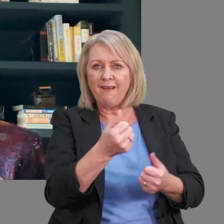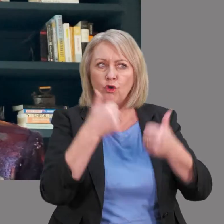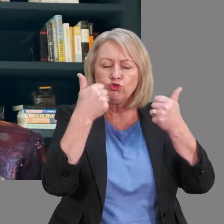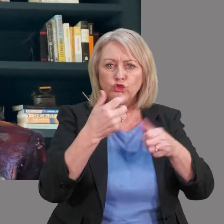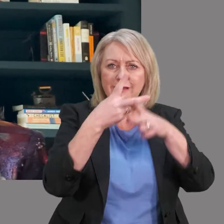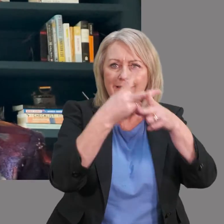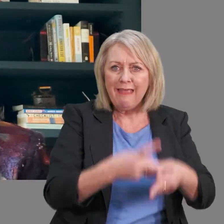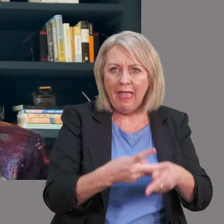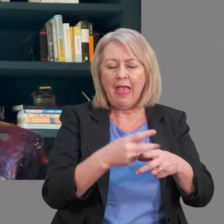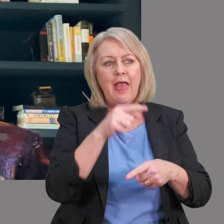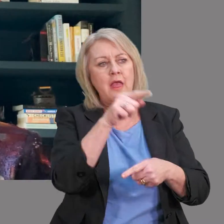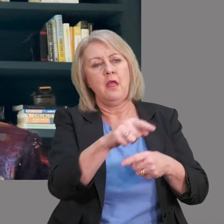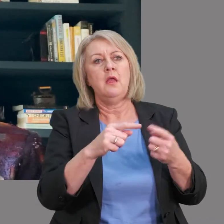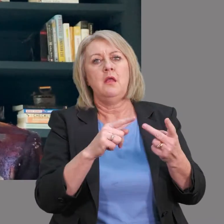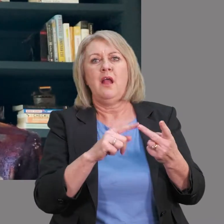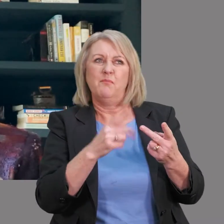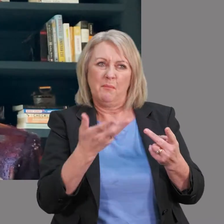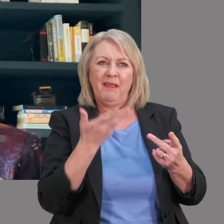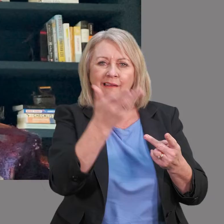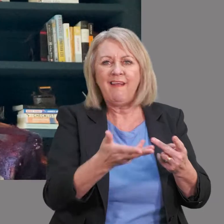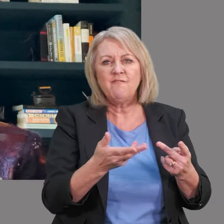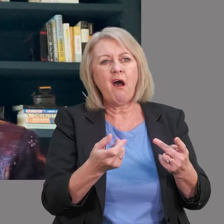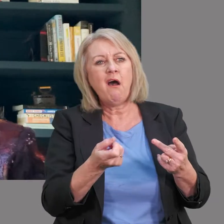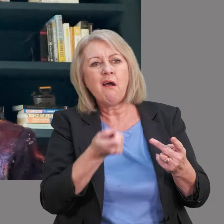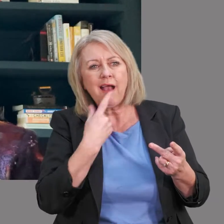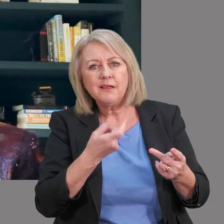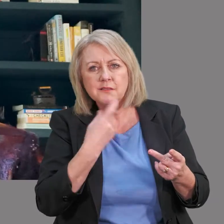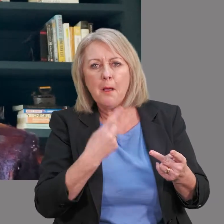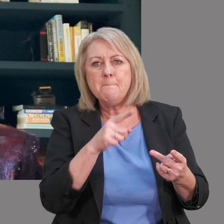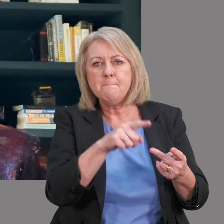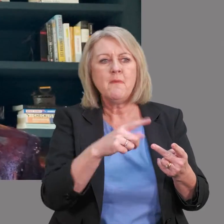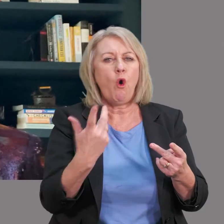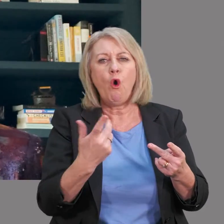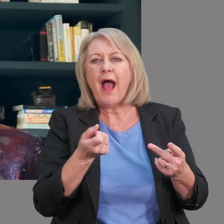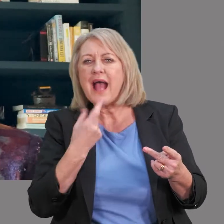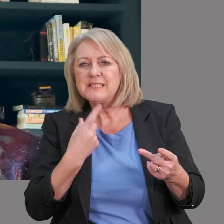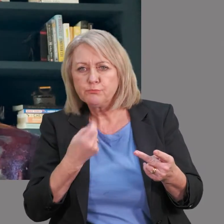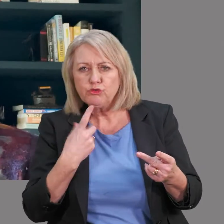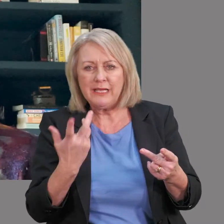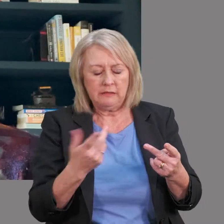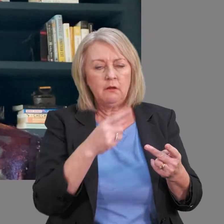it is likely that she will have been commenced on calcium supplementation and aspirin, and also